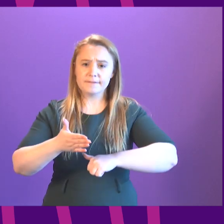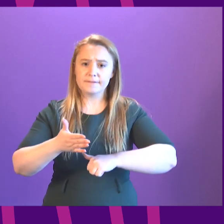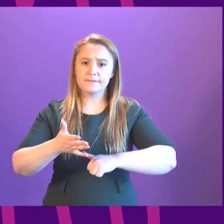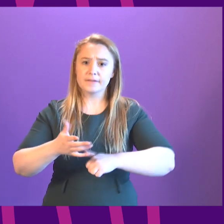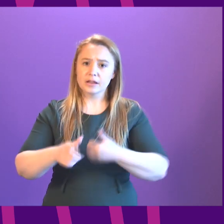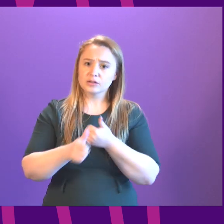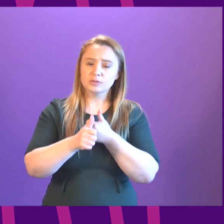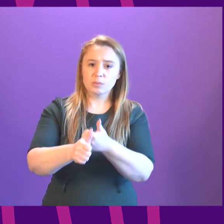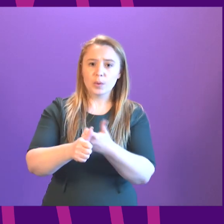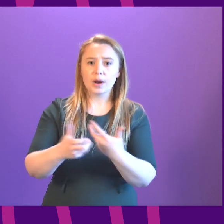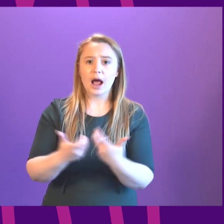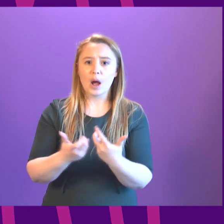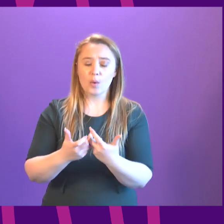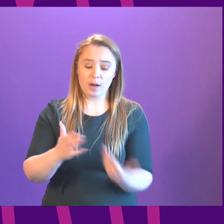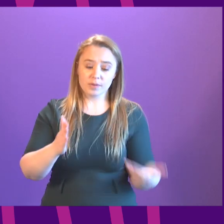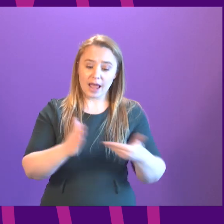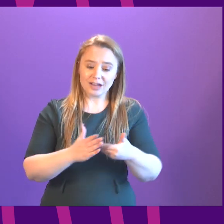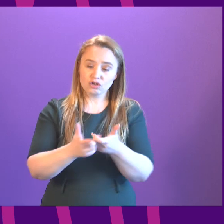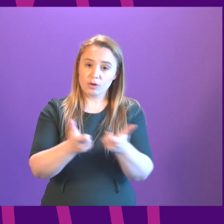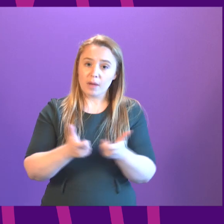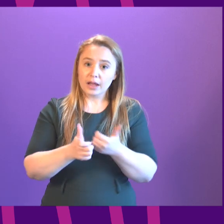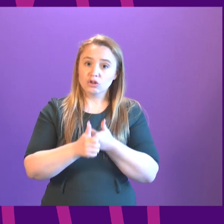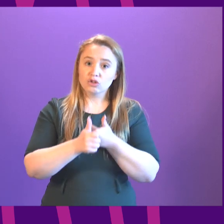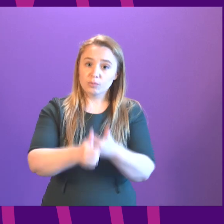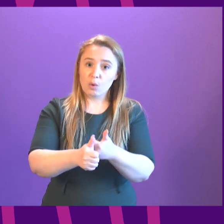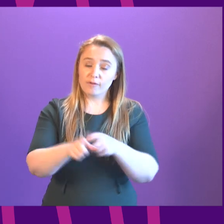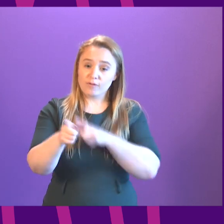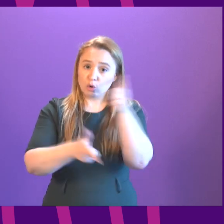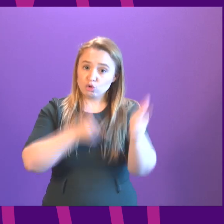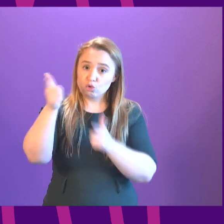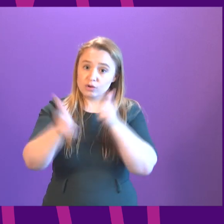in any future additional packages of support for our beleaguered tourism industry?